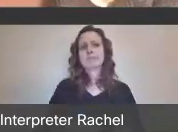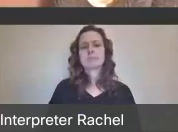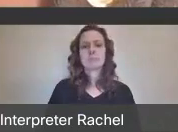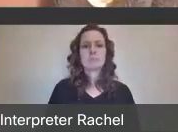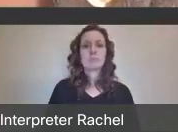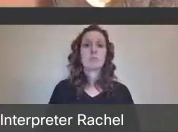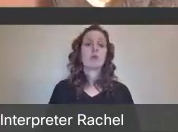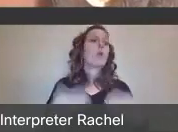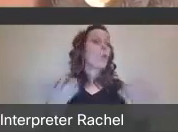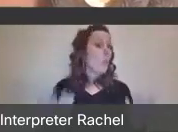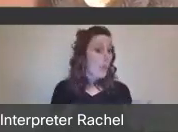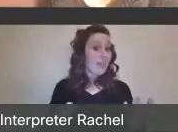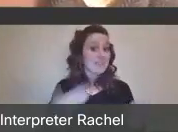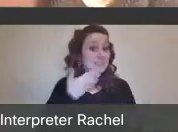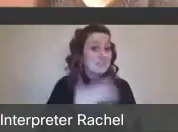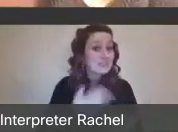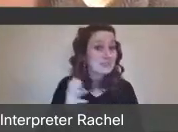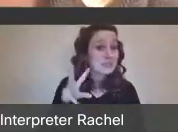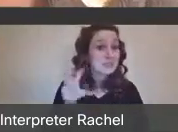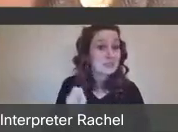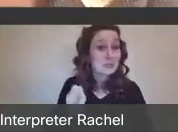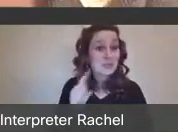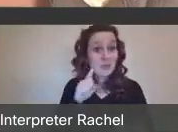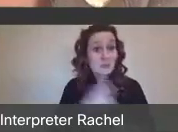[Commissioner Arkoosh] Well it's certainly good news for our schools